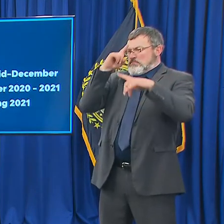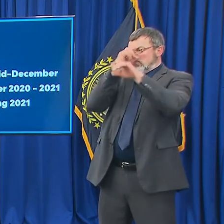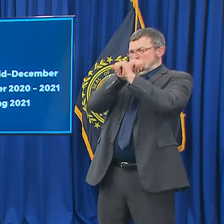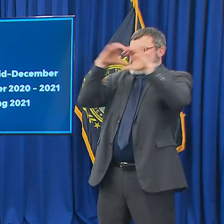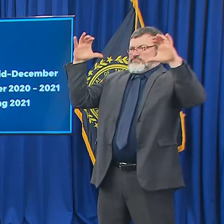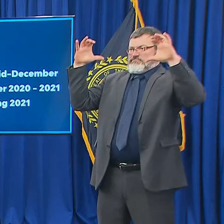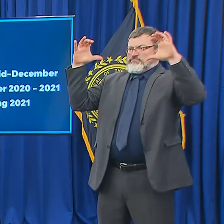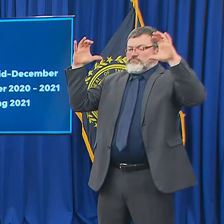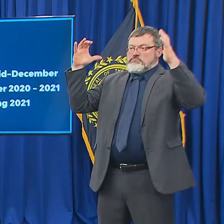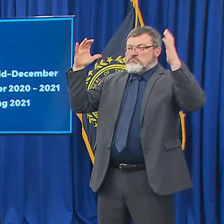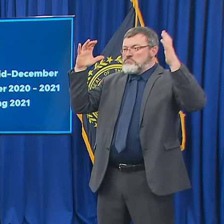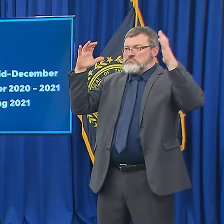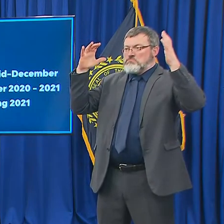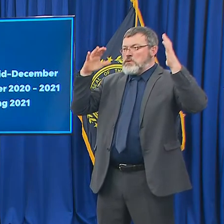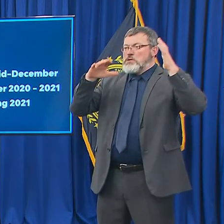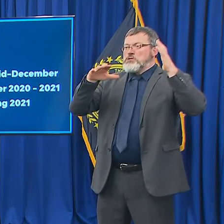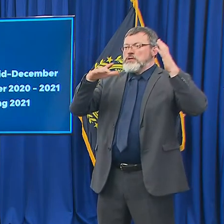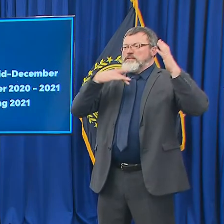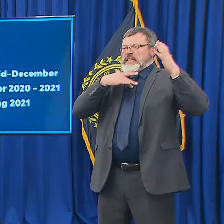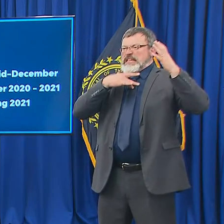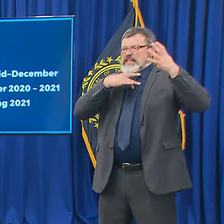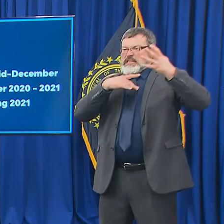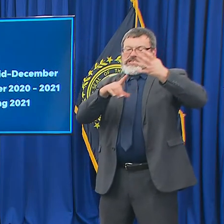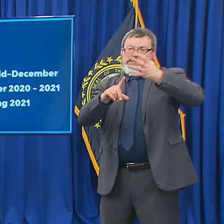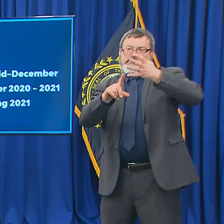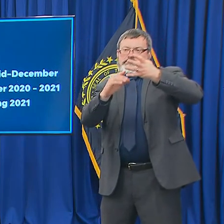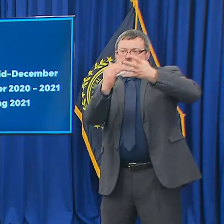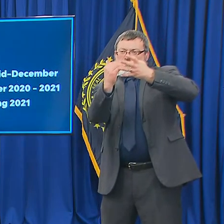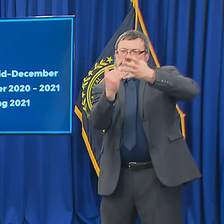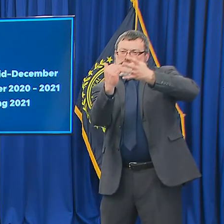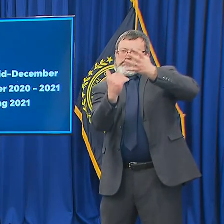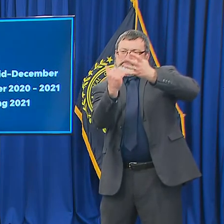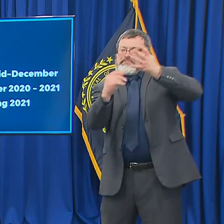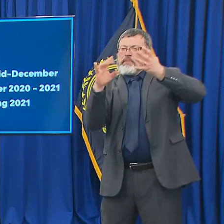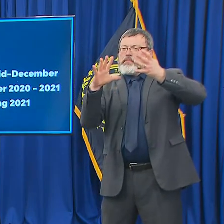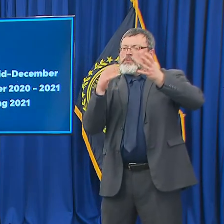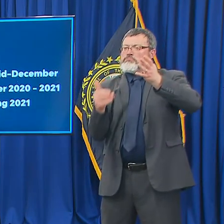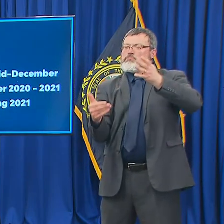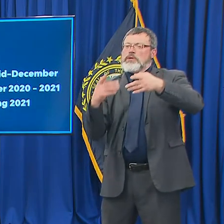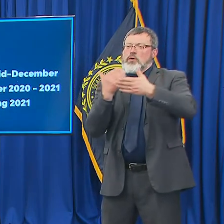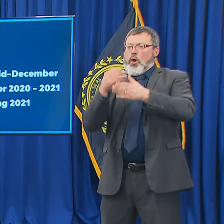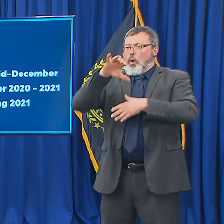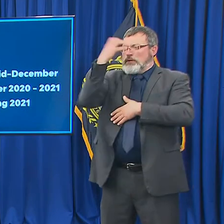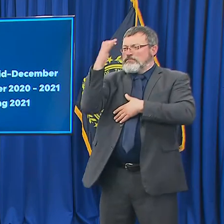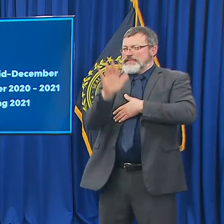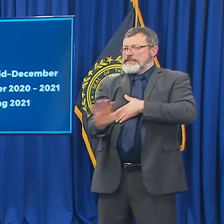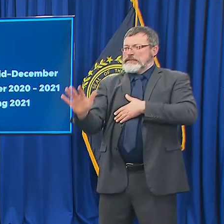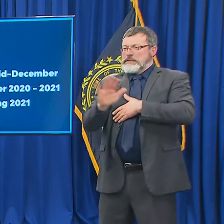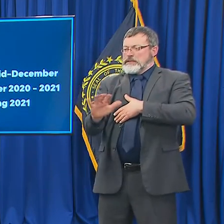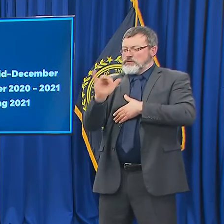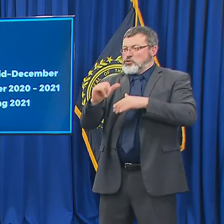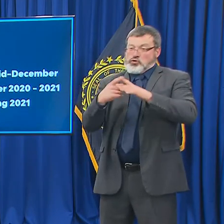And we continue to update you We often get asked of what we know about the costs of the vaccine and right now what we are hearing